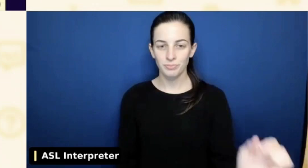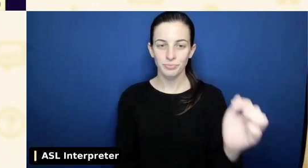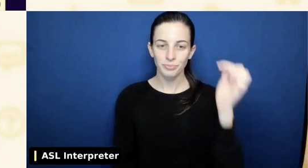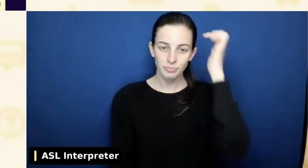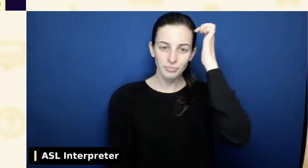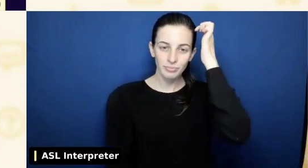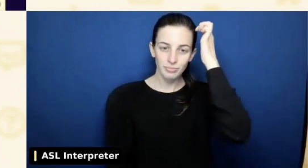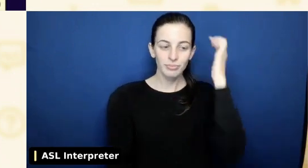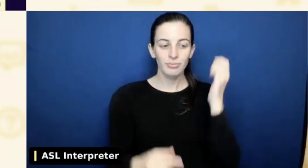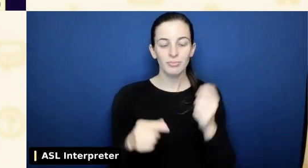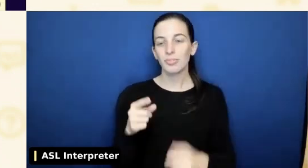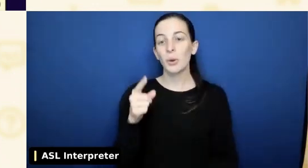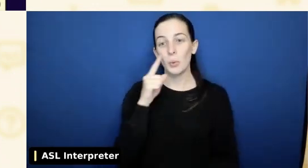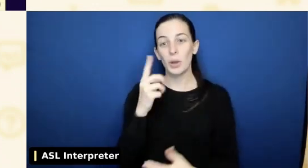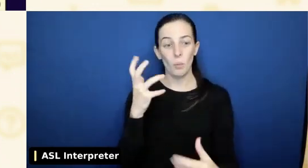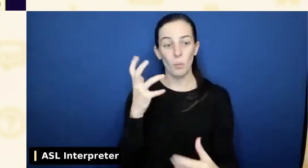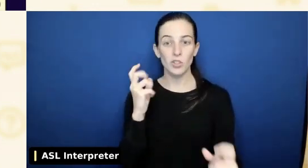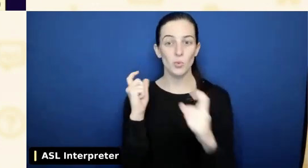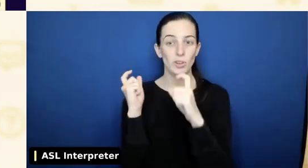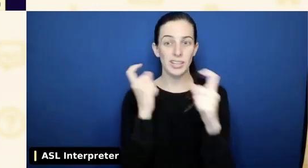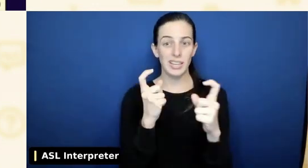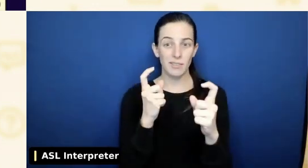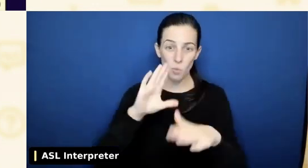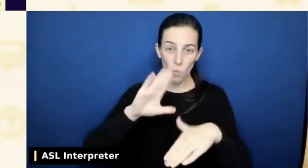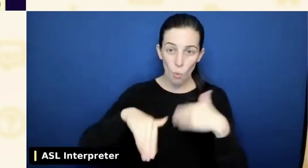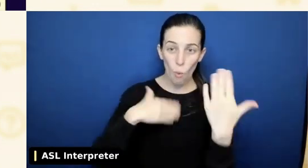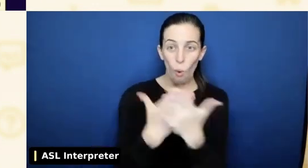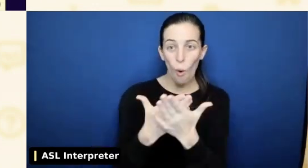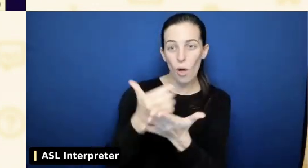We want to give users all the help they need to fill out a form.